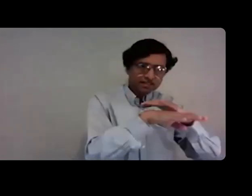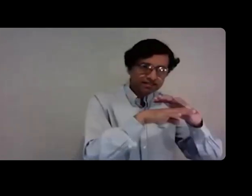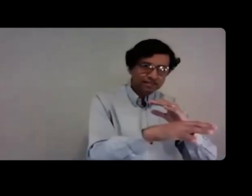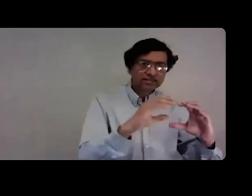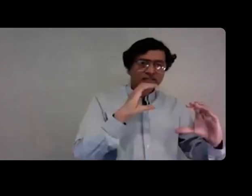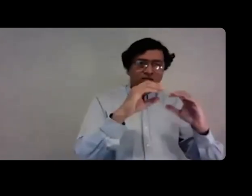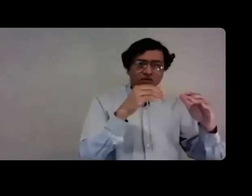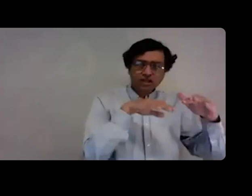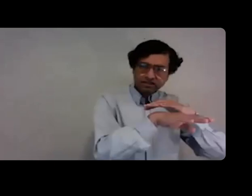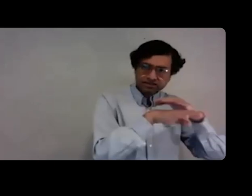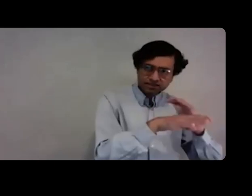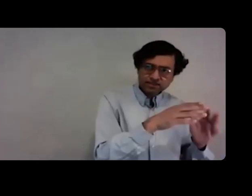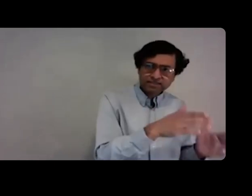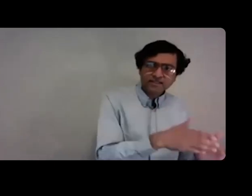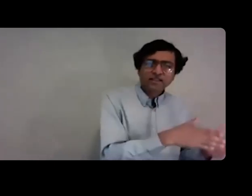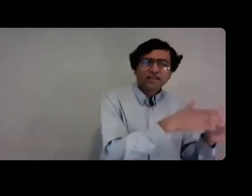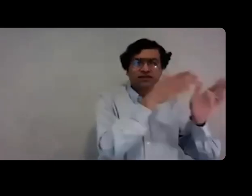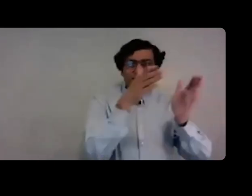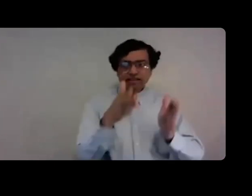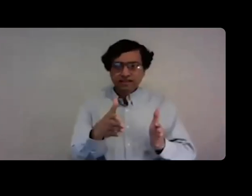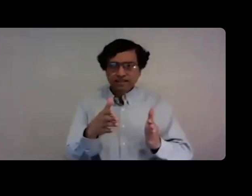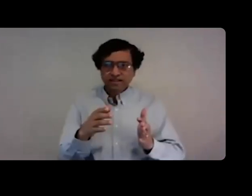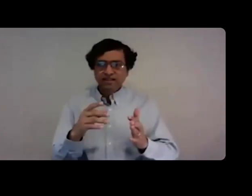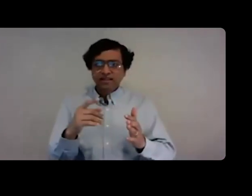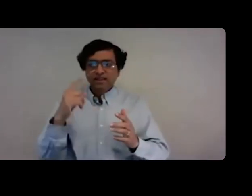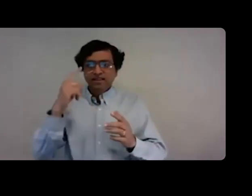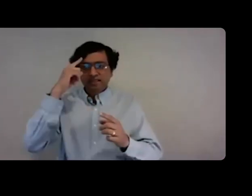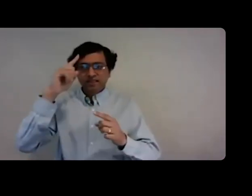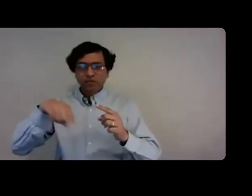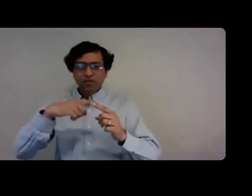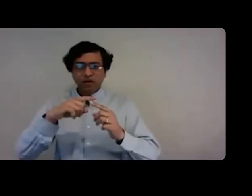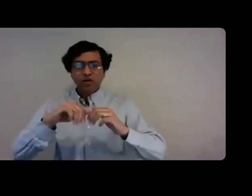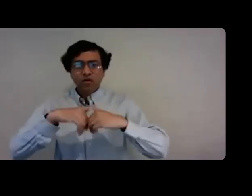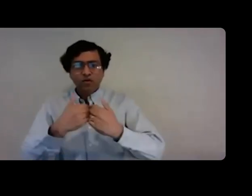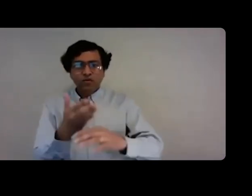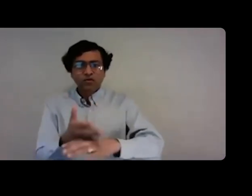The point I'm looking at here is how can we look at what the ideal scenario is